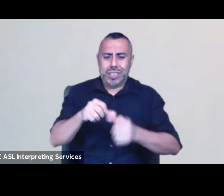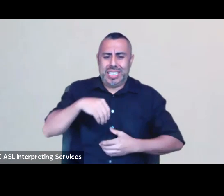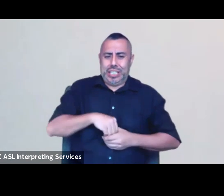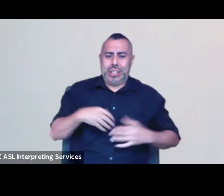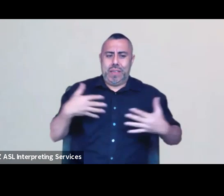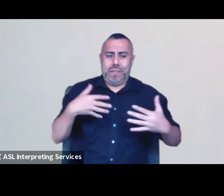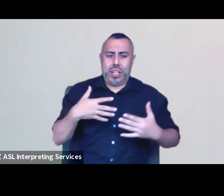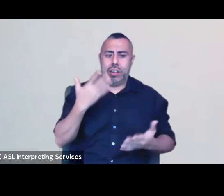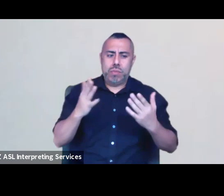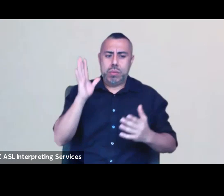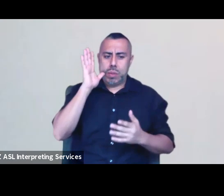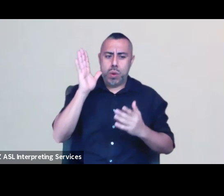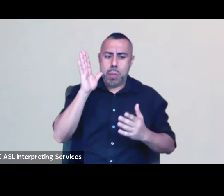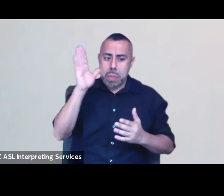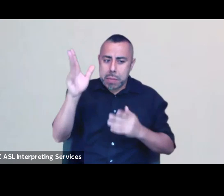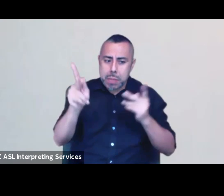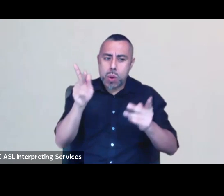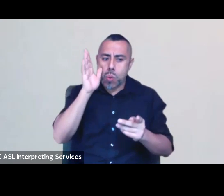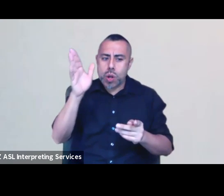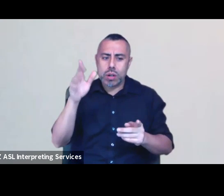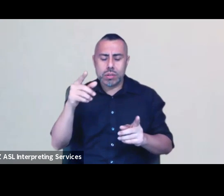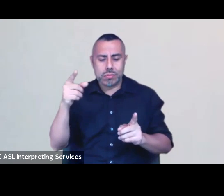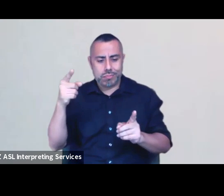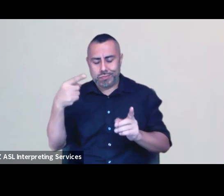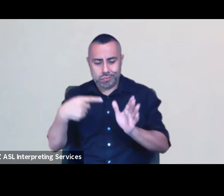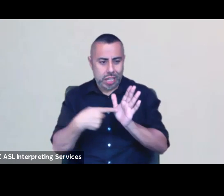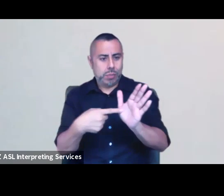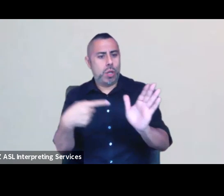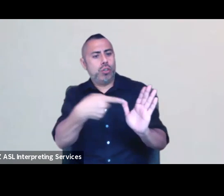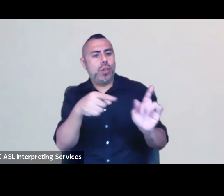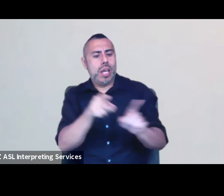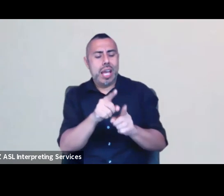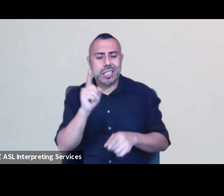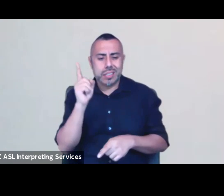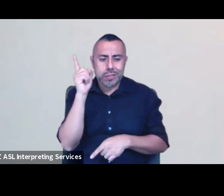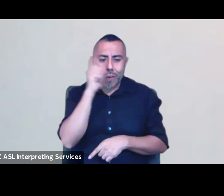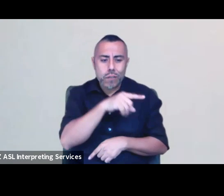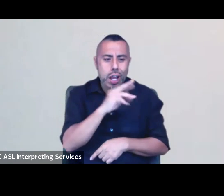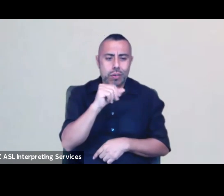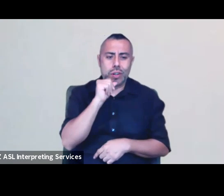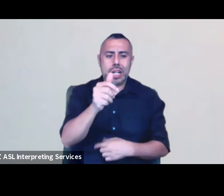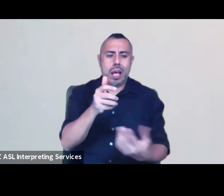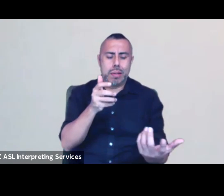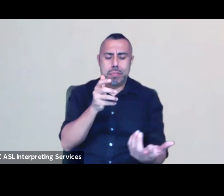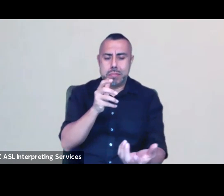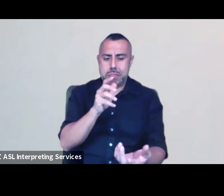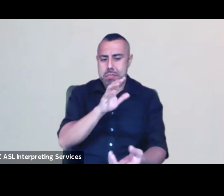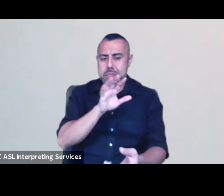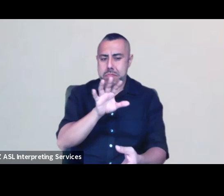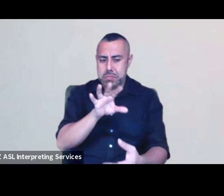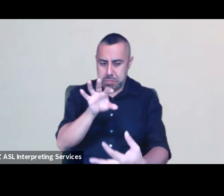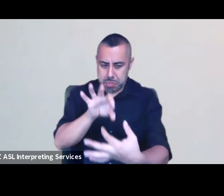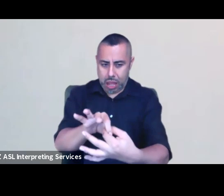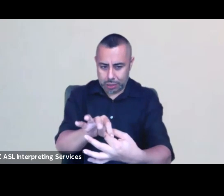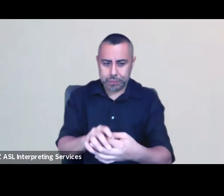The other thing getting in the way of our financial well-being is scarcity mentality. Scarcity mentality is zero-sum thinking,